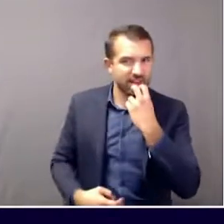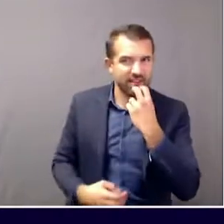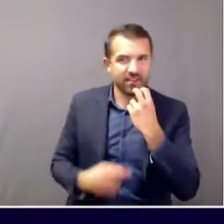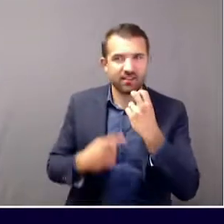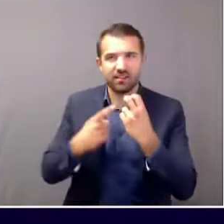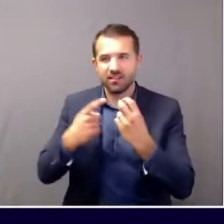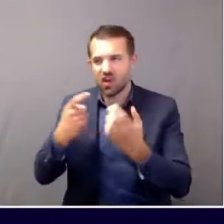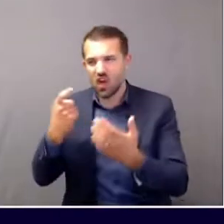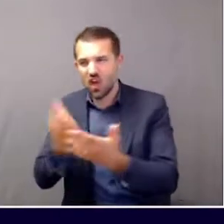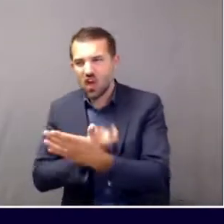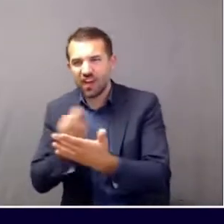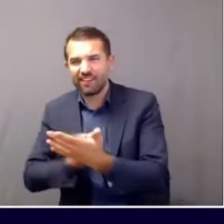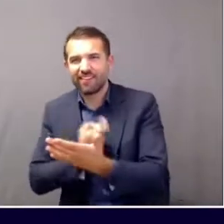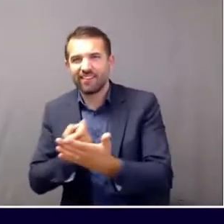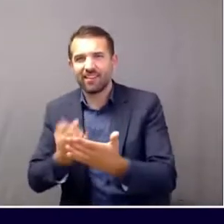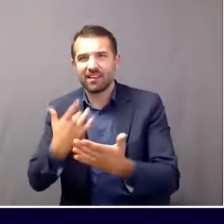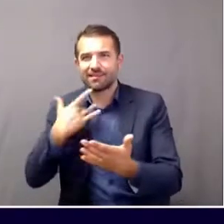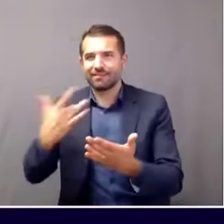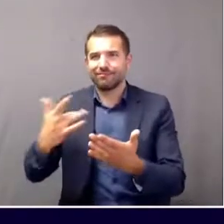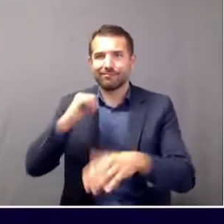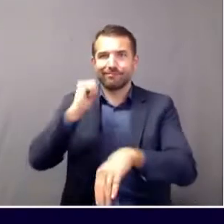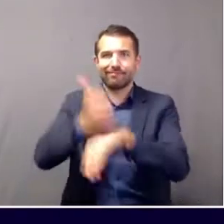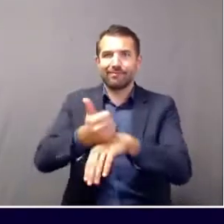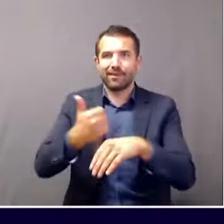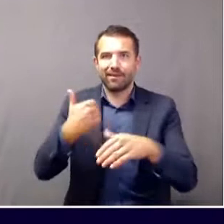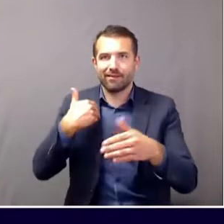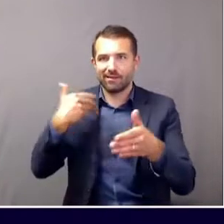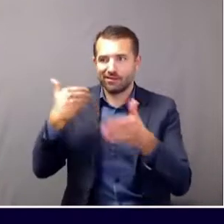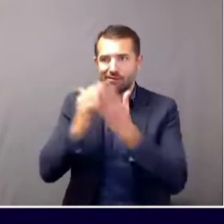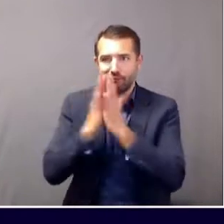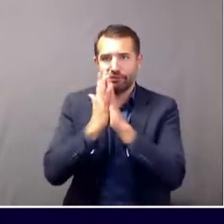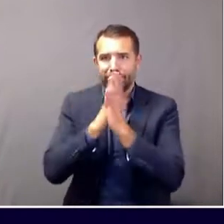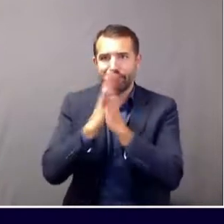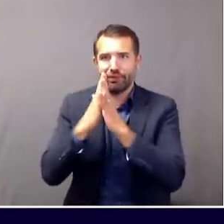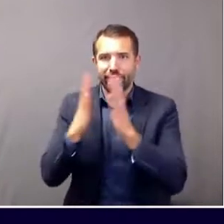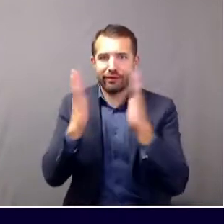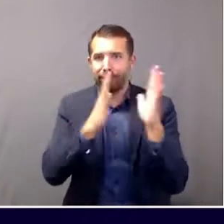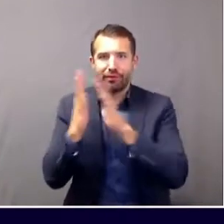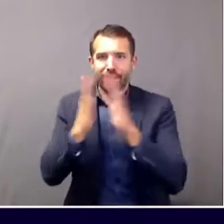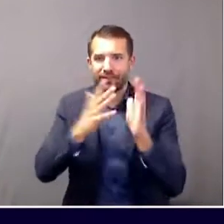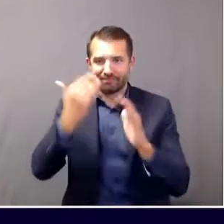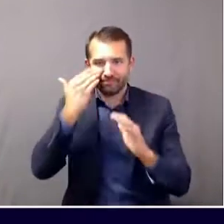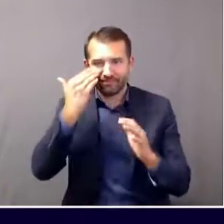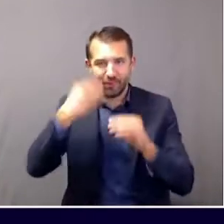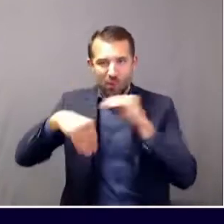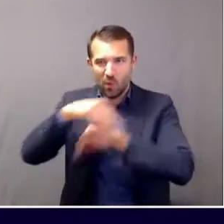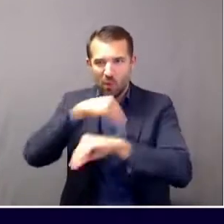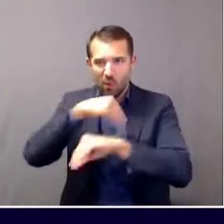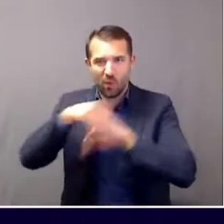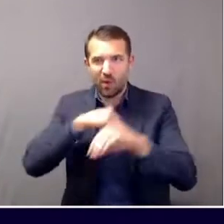a lengthy period of time that